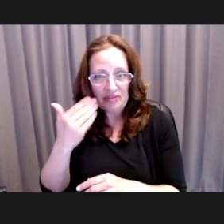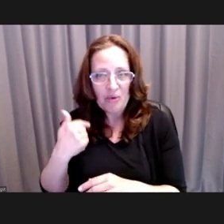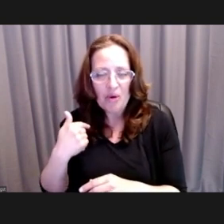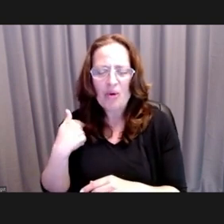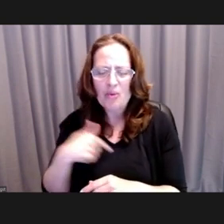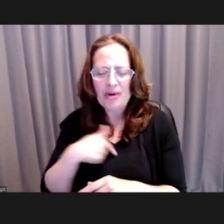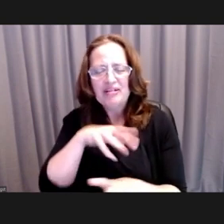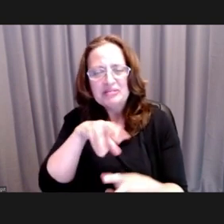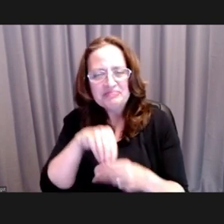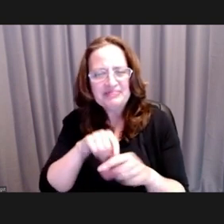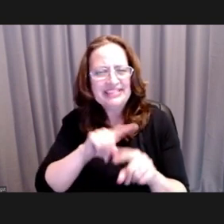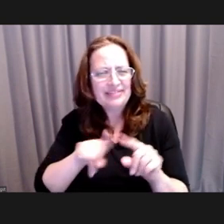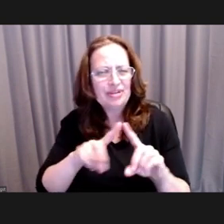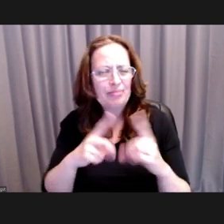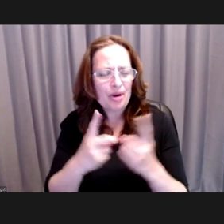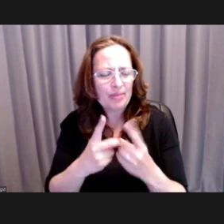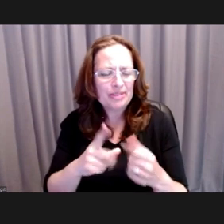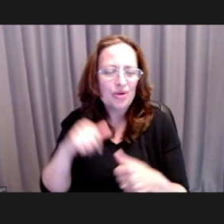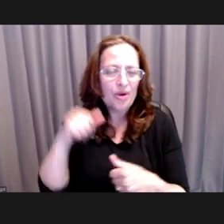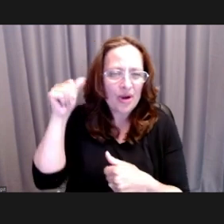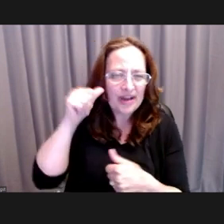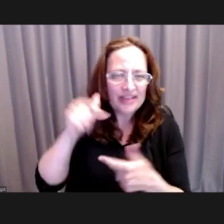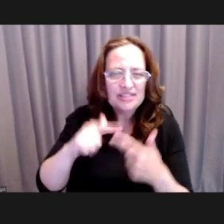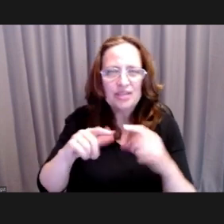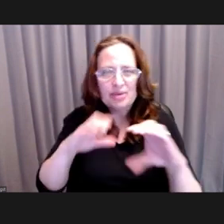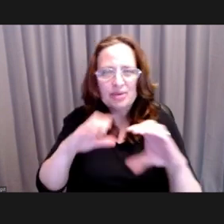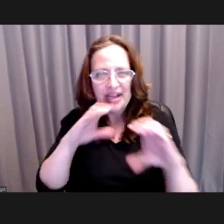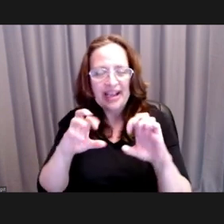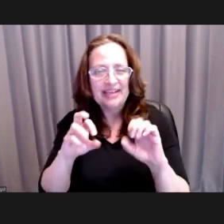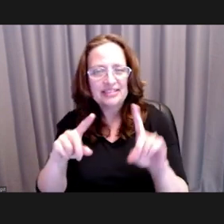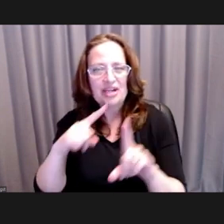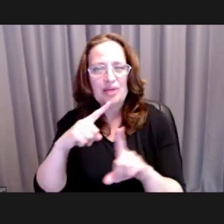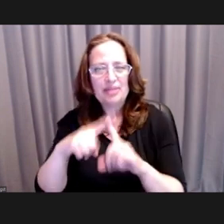communications, education, and emotional health and wellness.